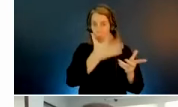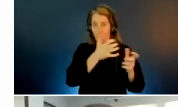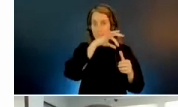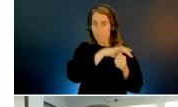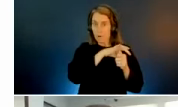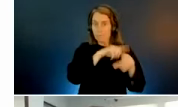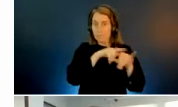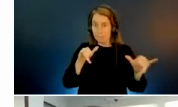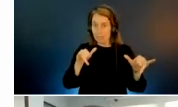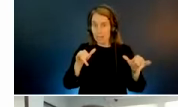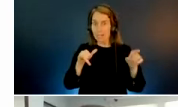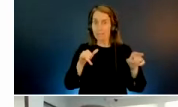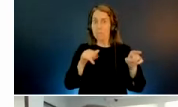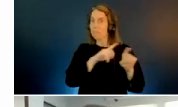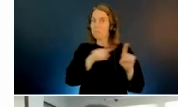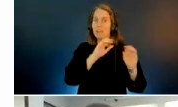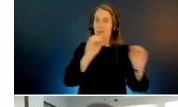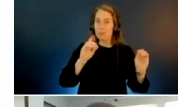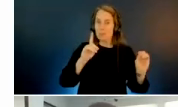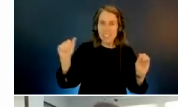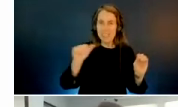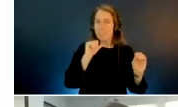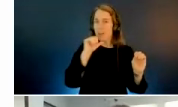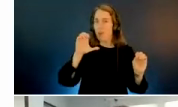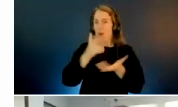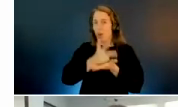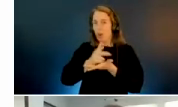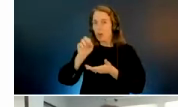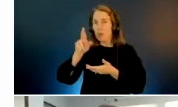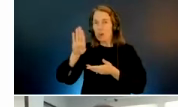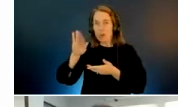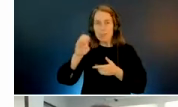now curbside nobody should be asking you for proof of disability or anything like that